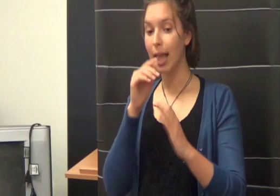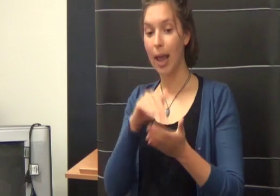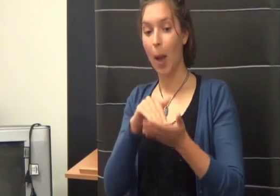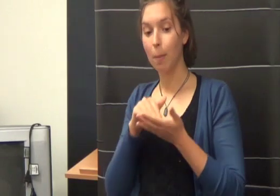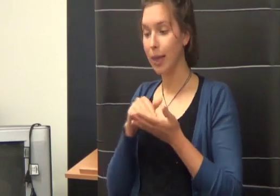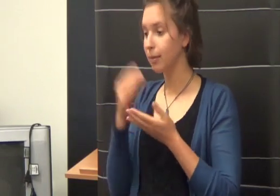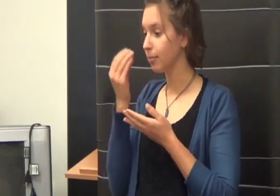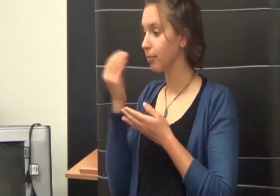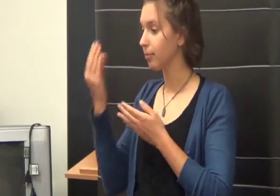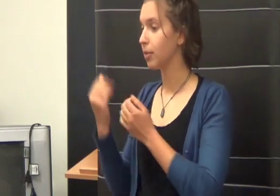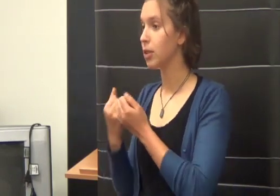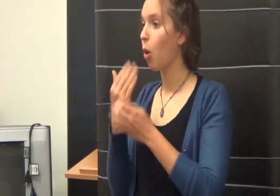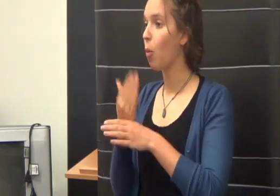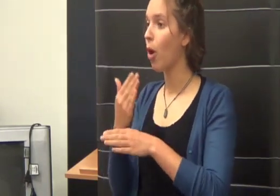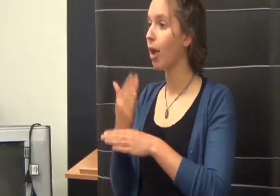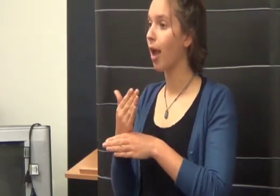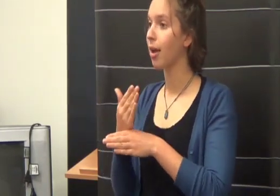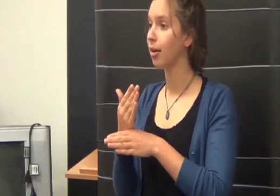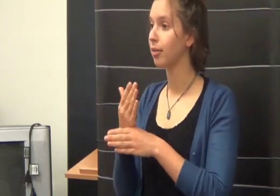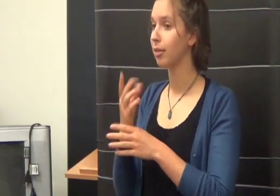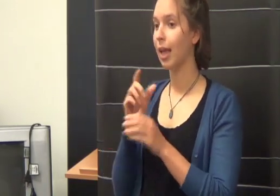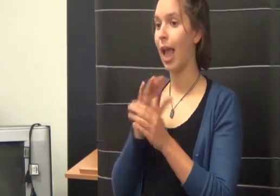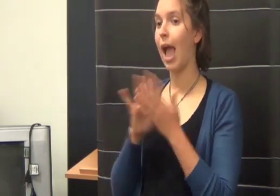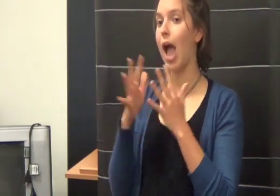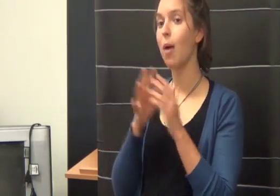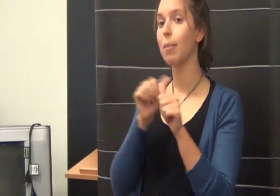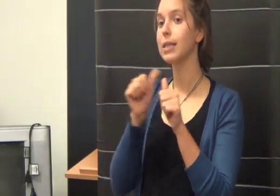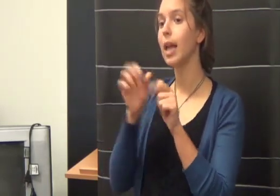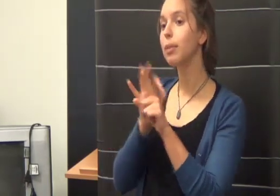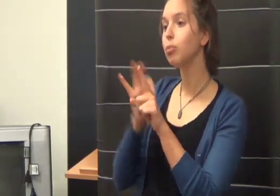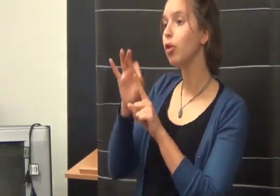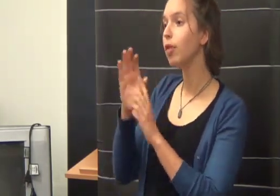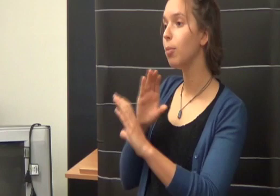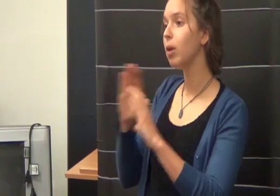with can help new support workers learn how to communicate with you.